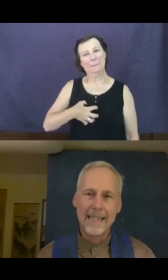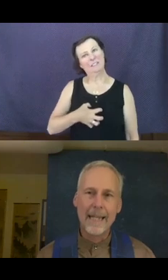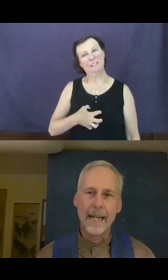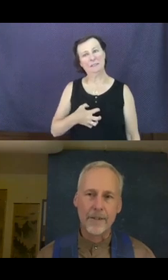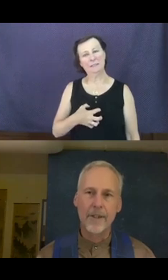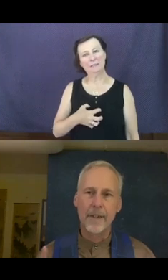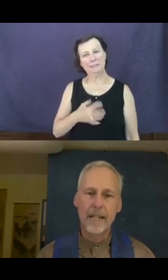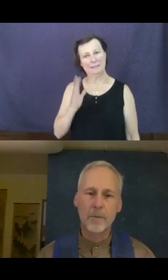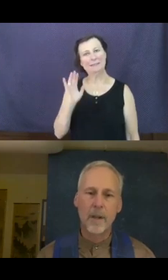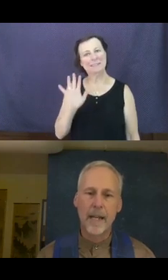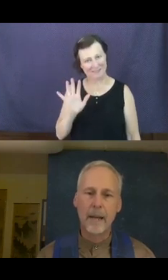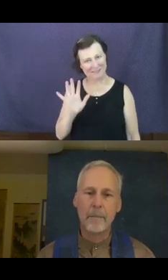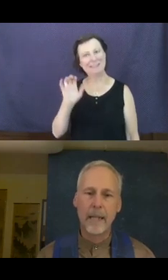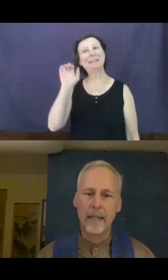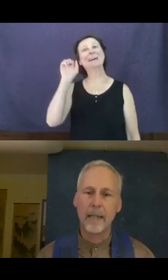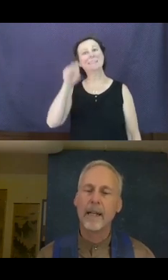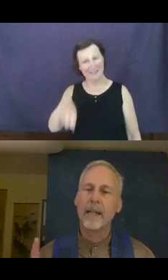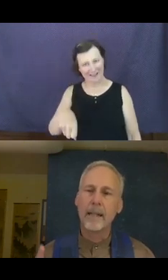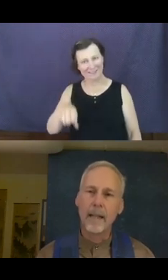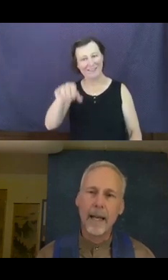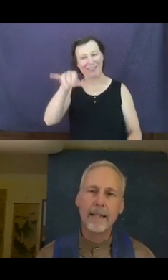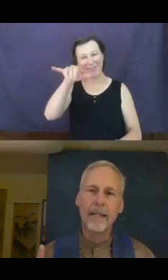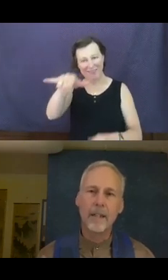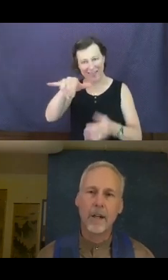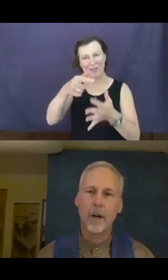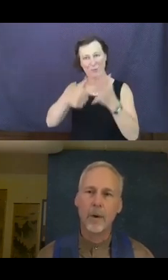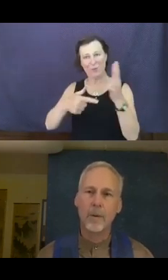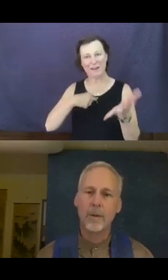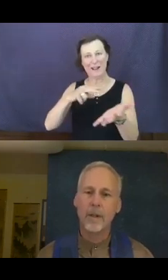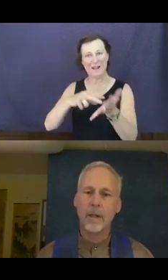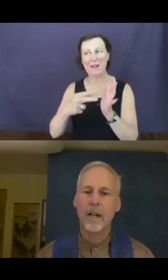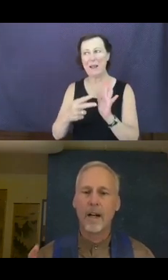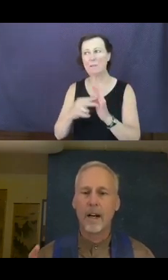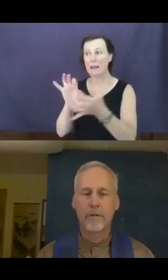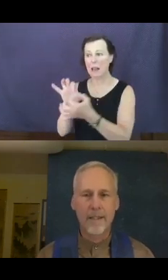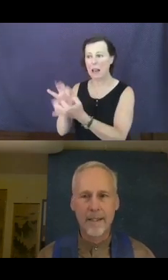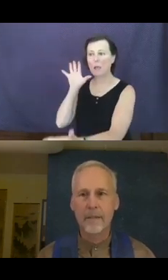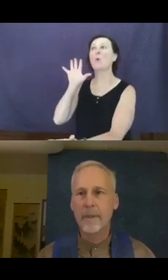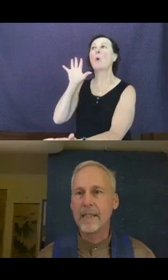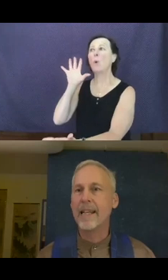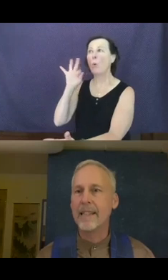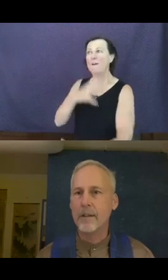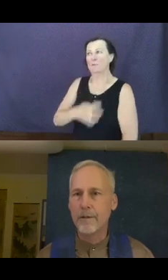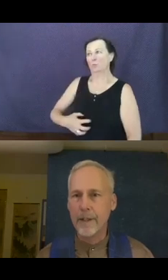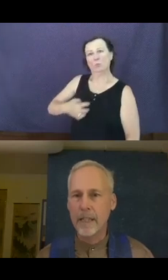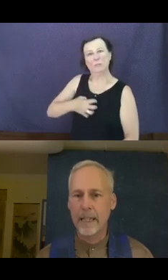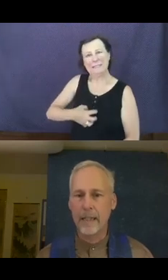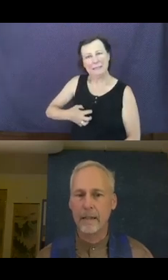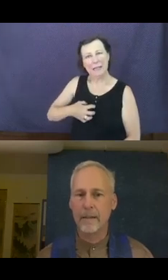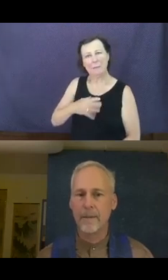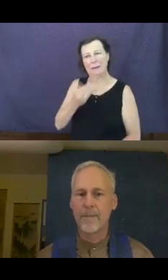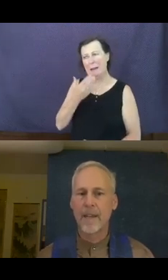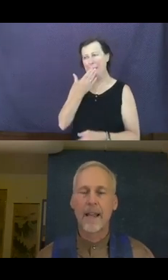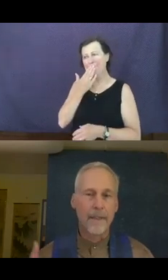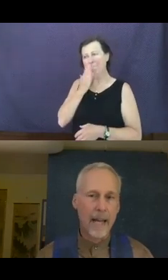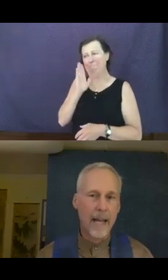Yes, that's what I mean: letting go of resentment and ill feeling. That